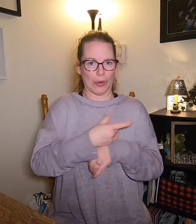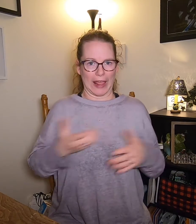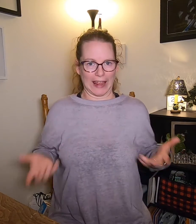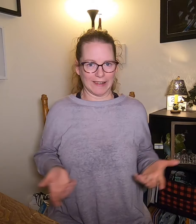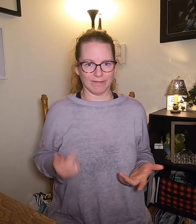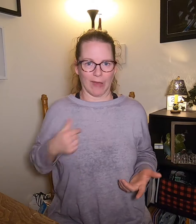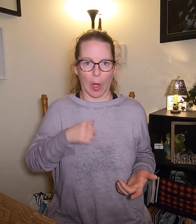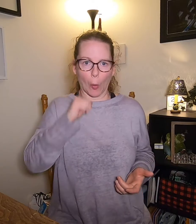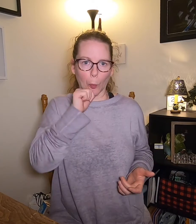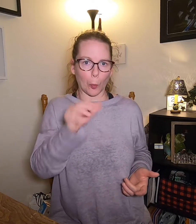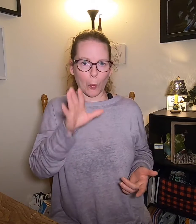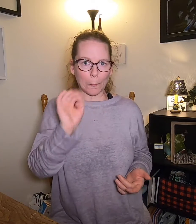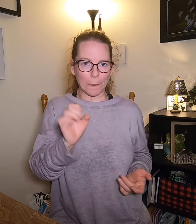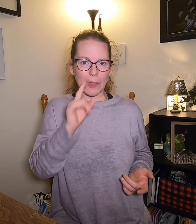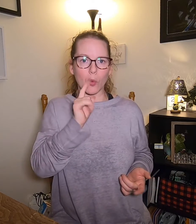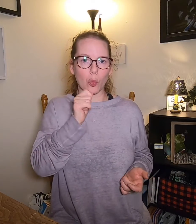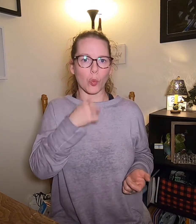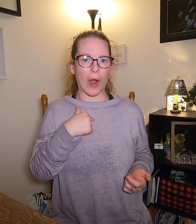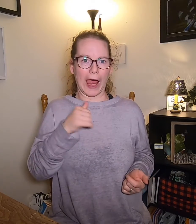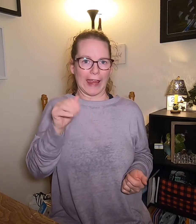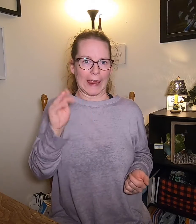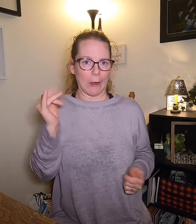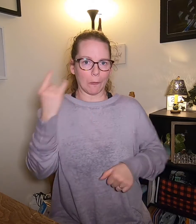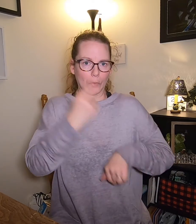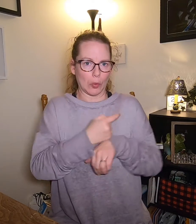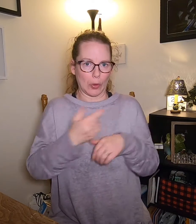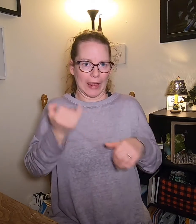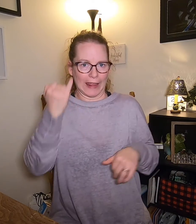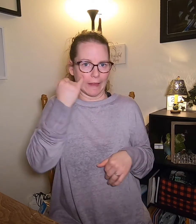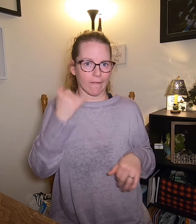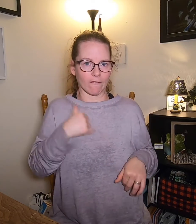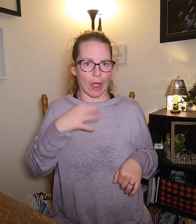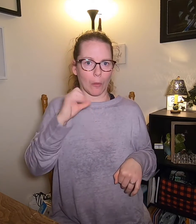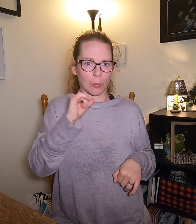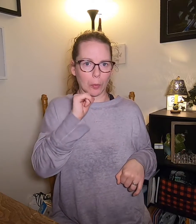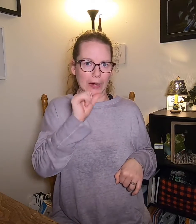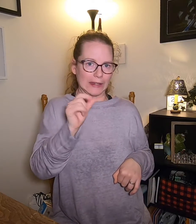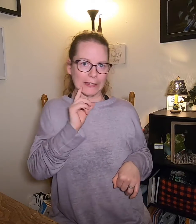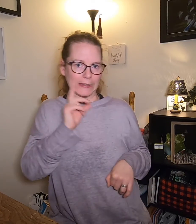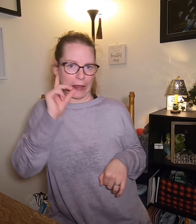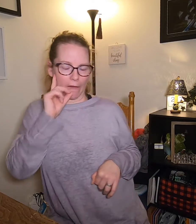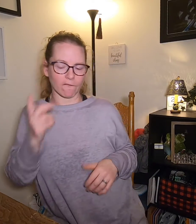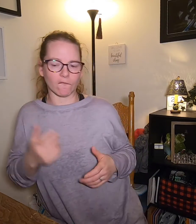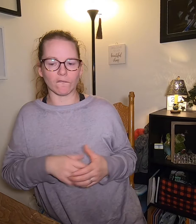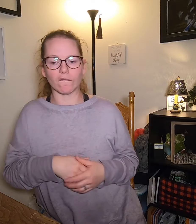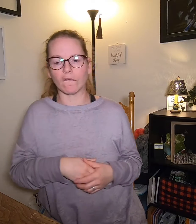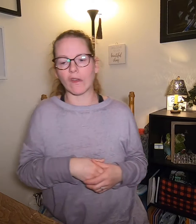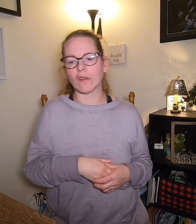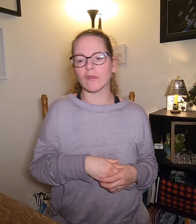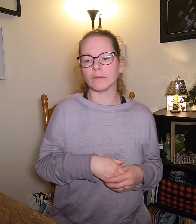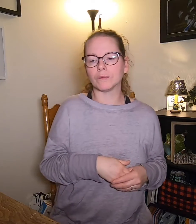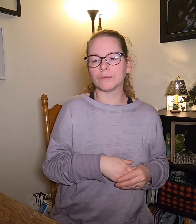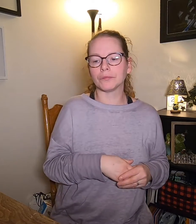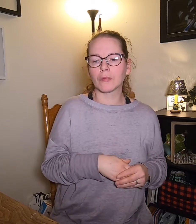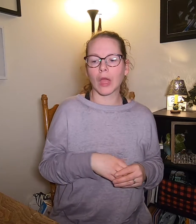because I wouldn't be who I am.